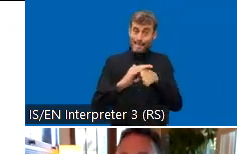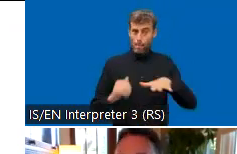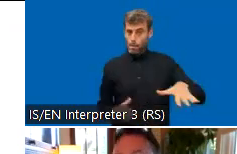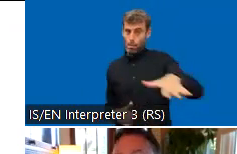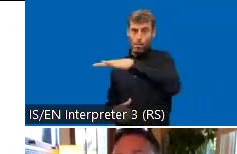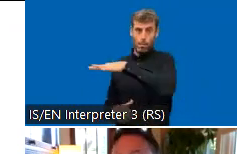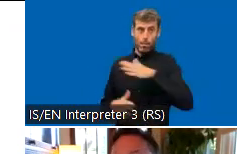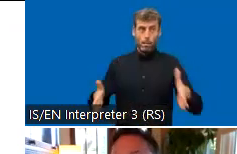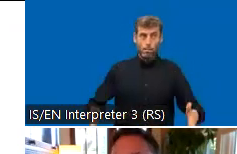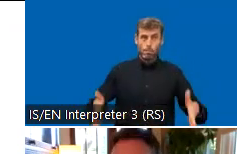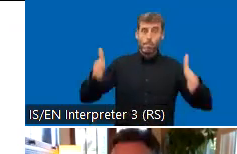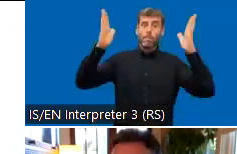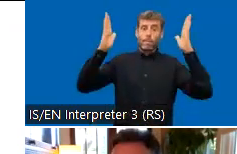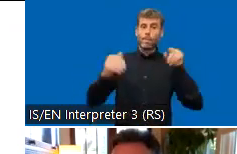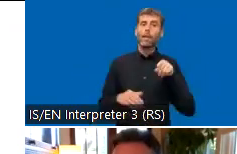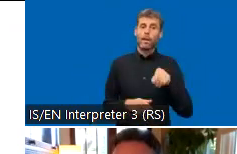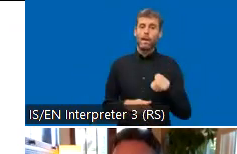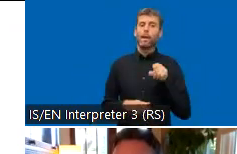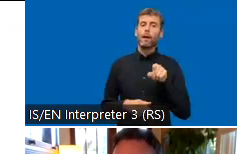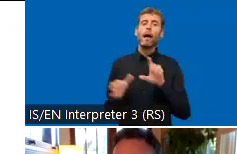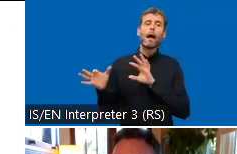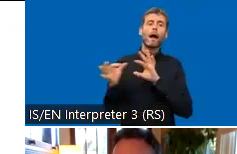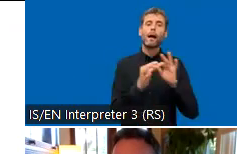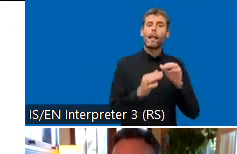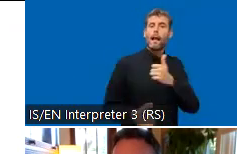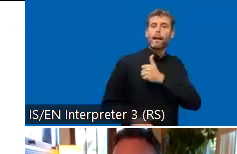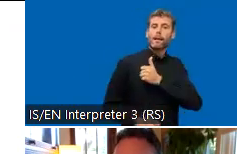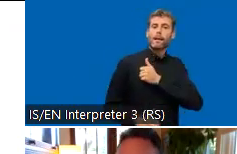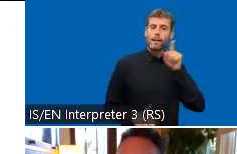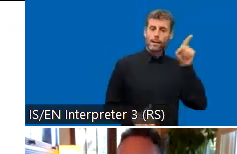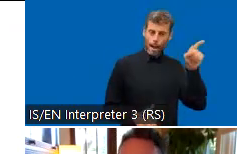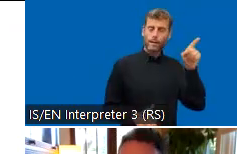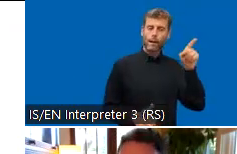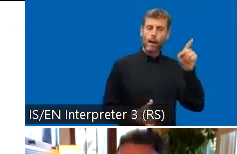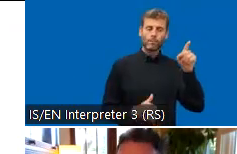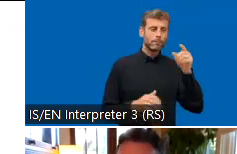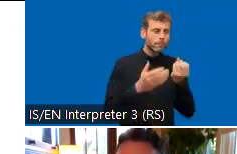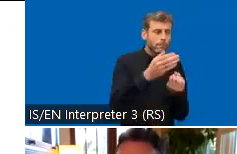organization out of Canada called Gates, and we've linked it closer to our other certifications